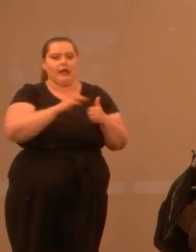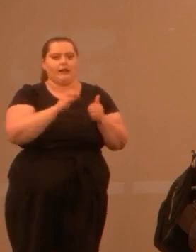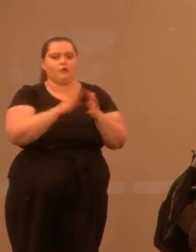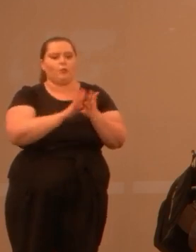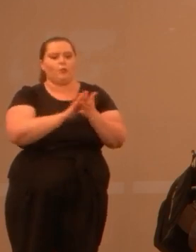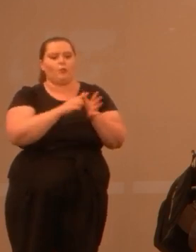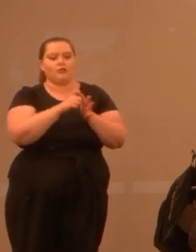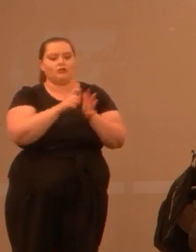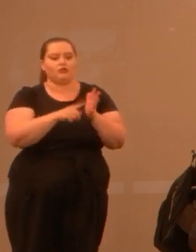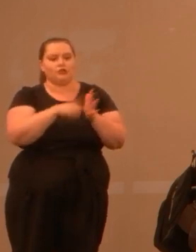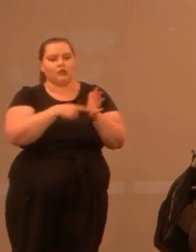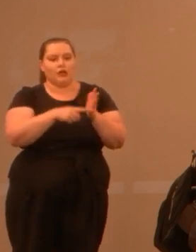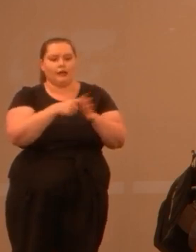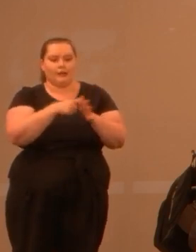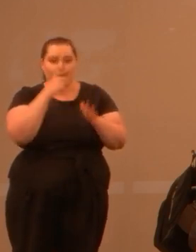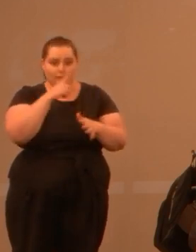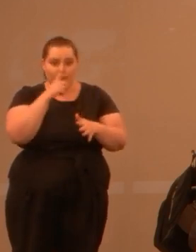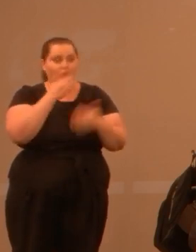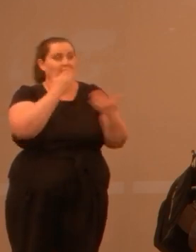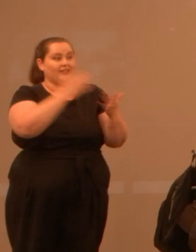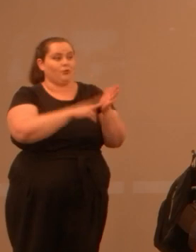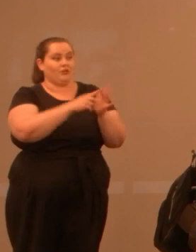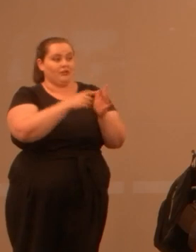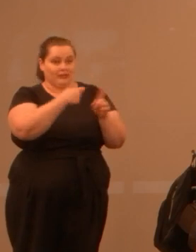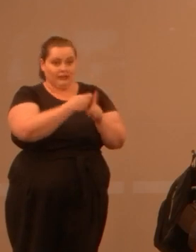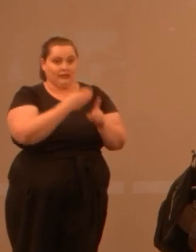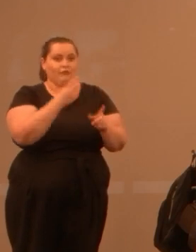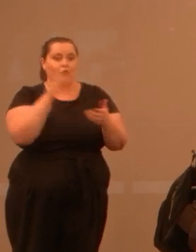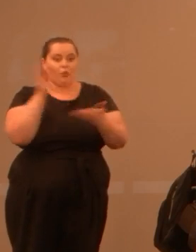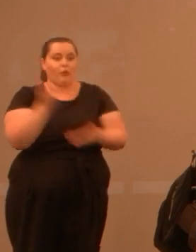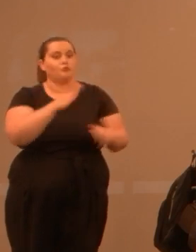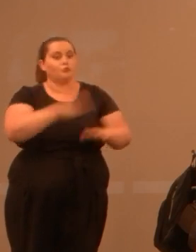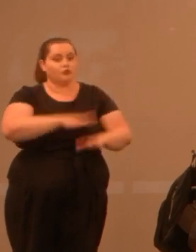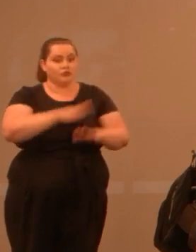and thank Nick for the Welcome to Country and for that very condensed and potted